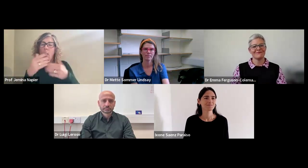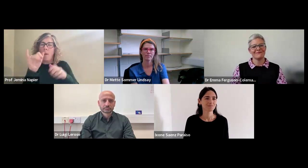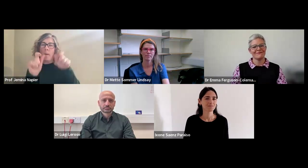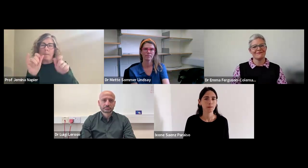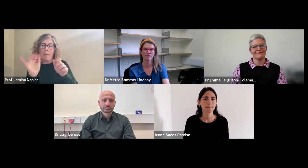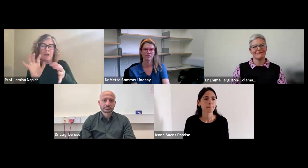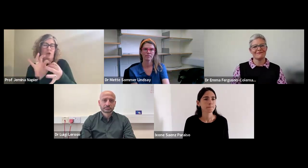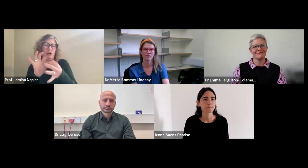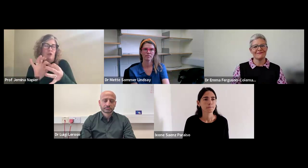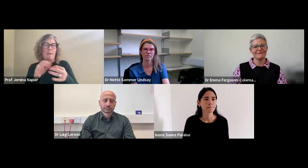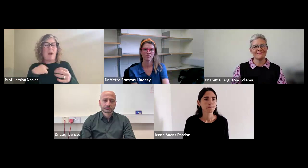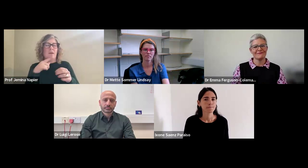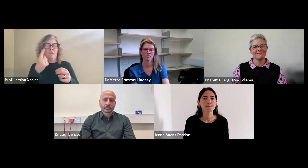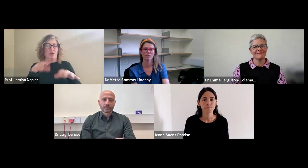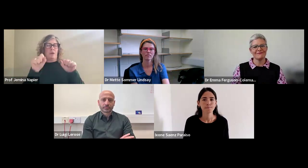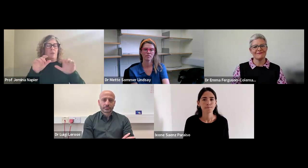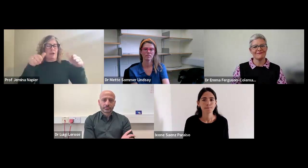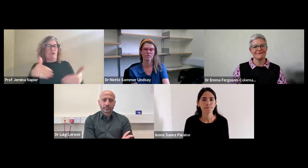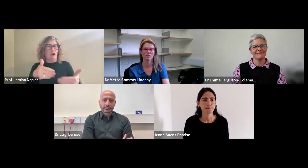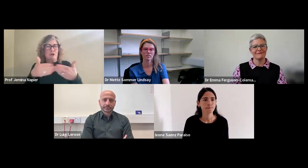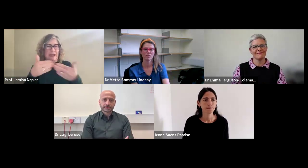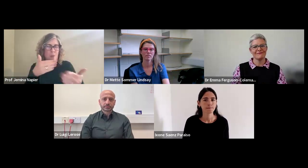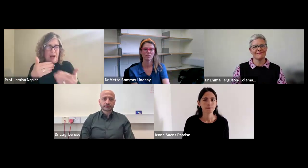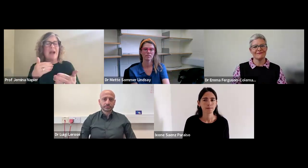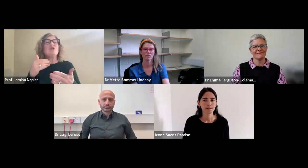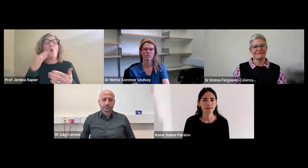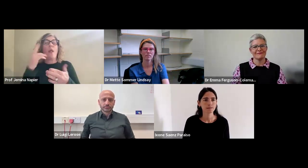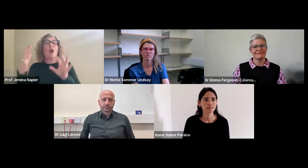schedule for this afternoon hopefully people will join us as and when they can but I think